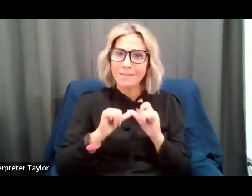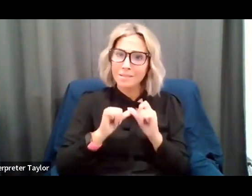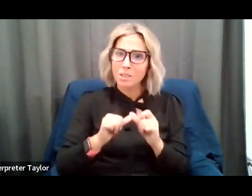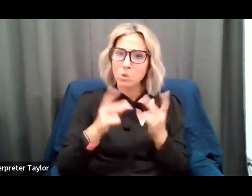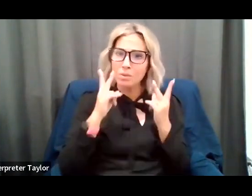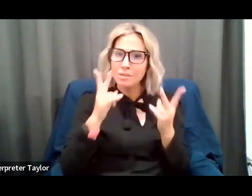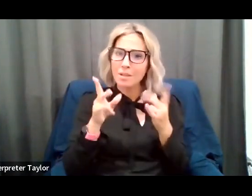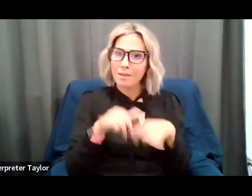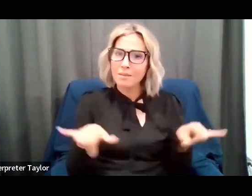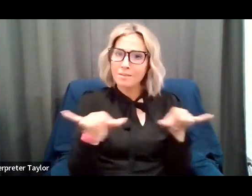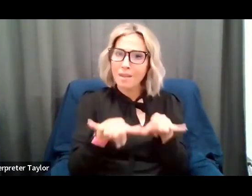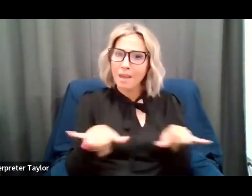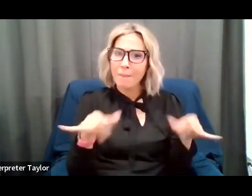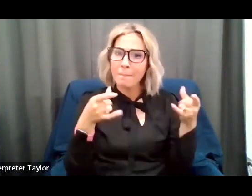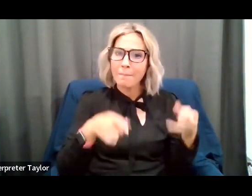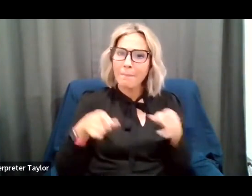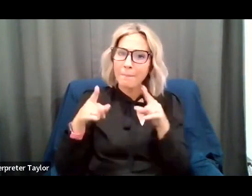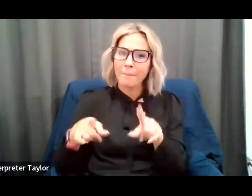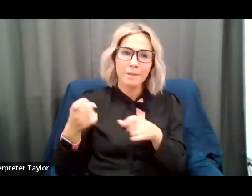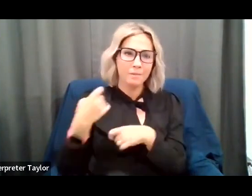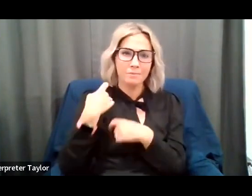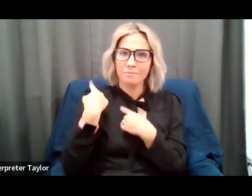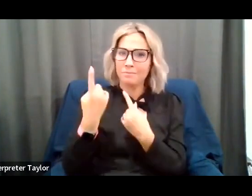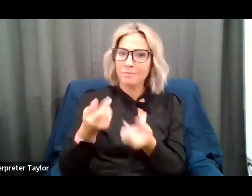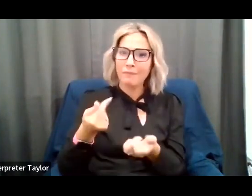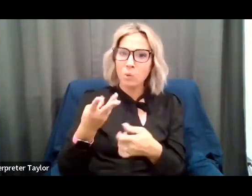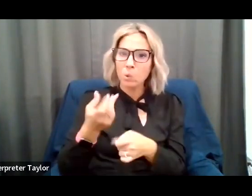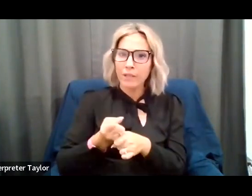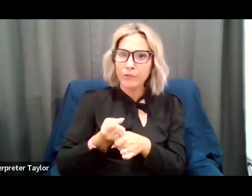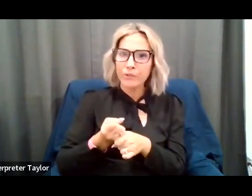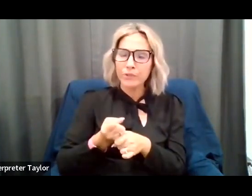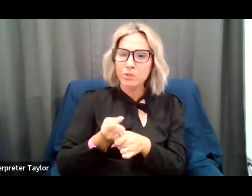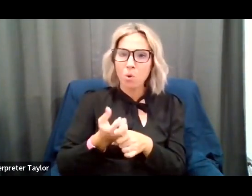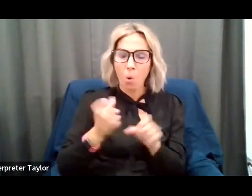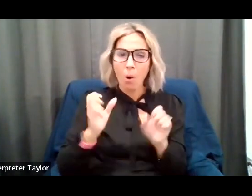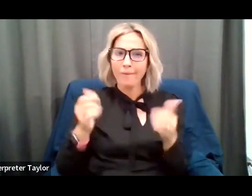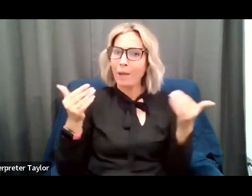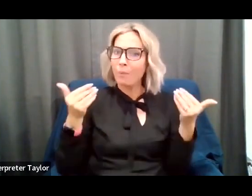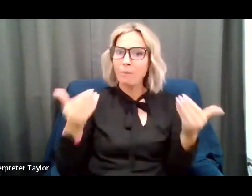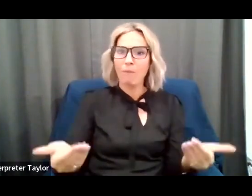the same things that we've seen over the past several years? Or can we move to a point